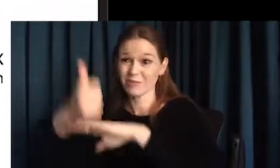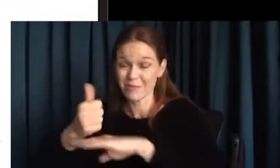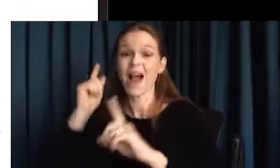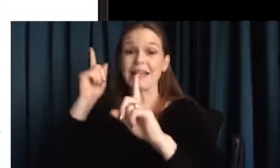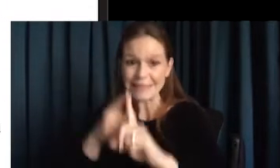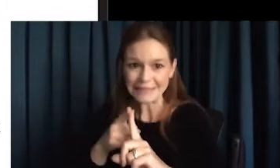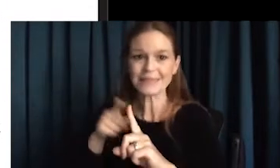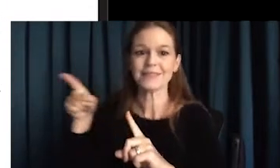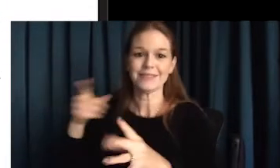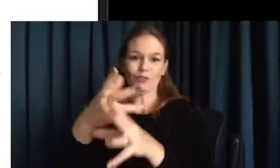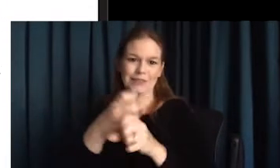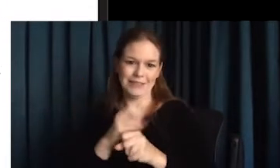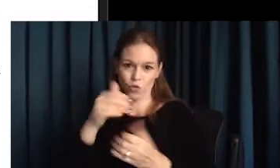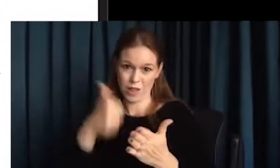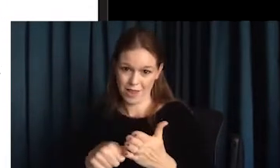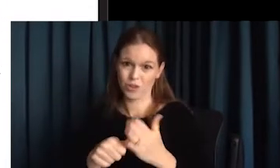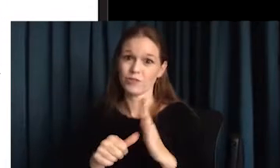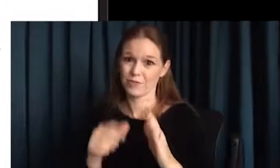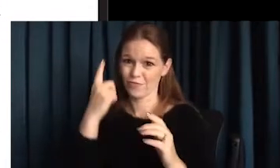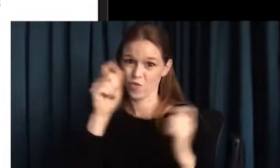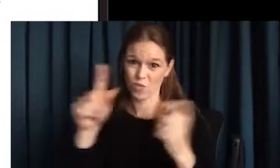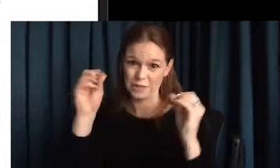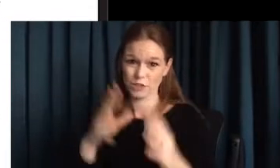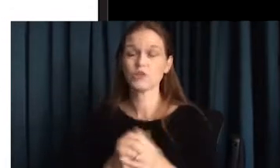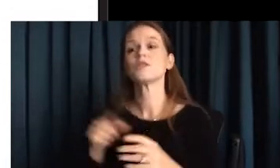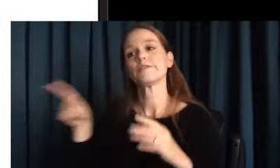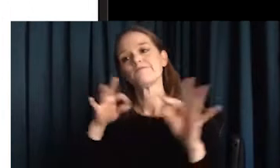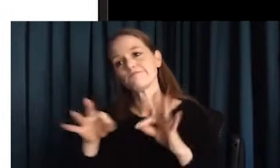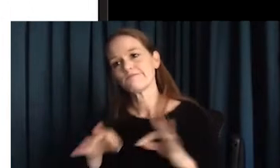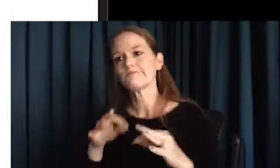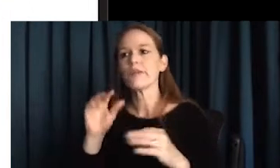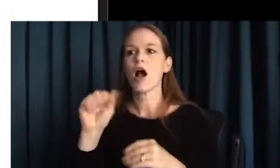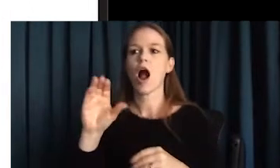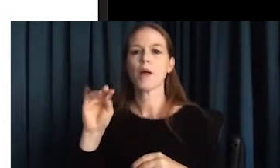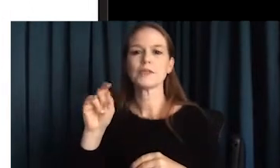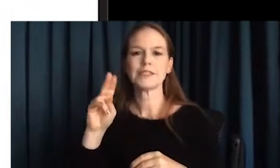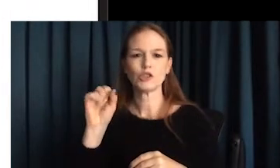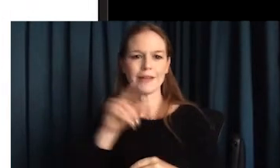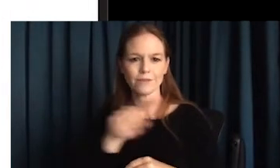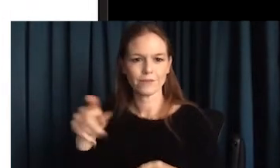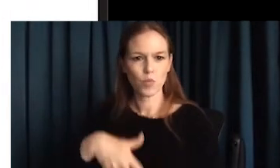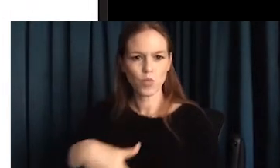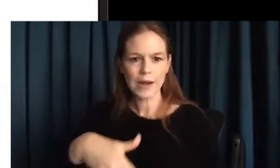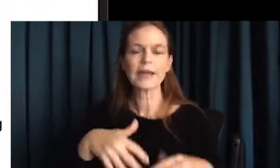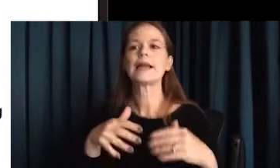He goes over information about pregnancy-related accommodations. He provides information about mental health.